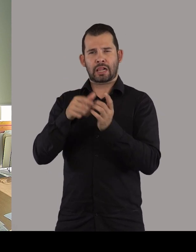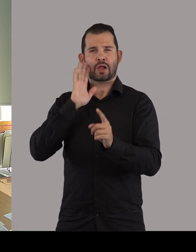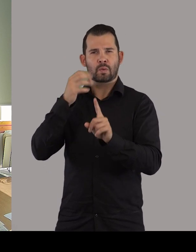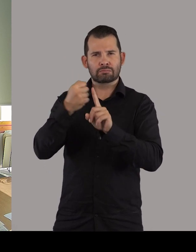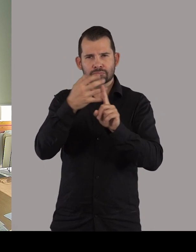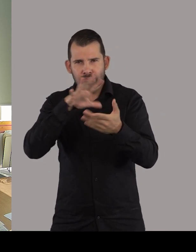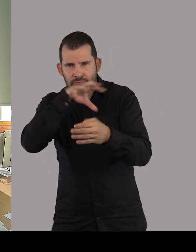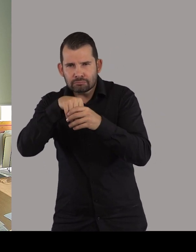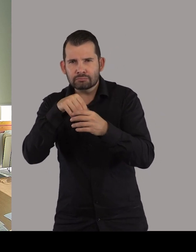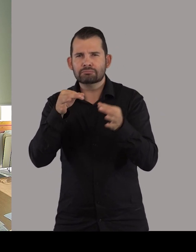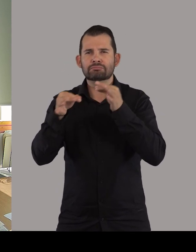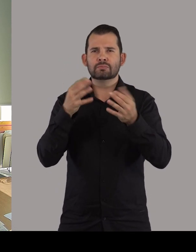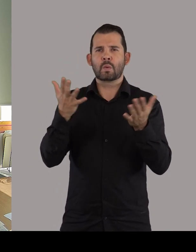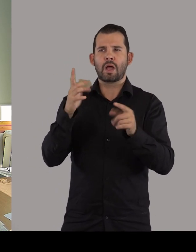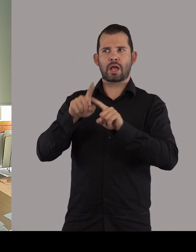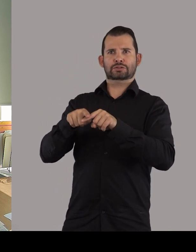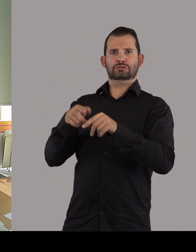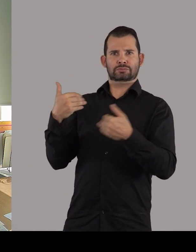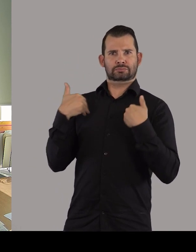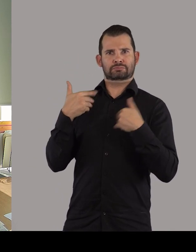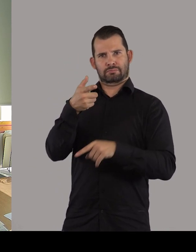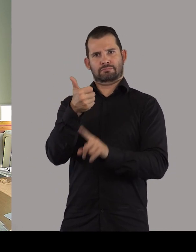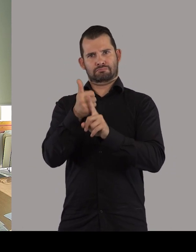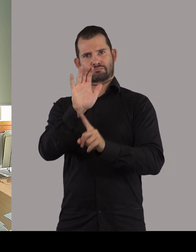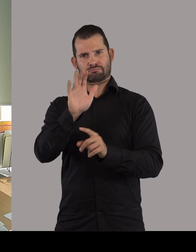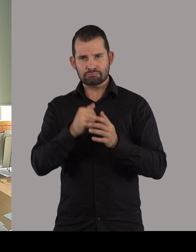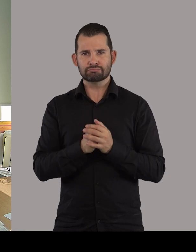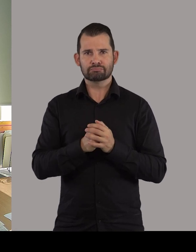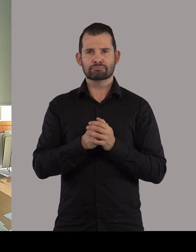also state what conditions you have. The letter will outline that when